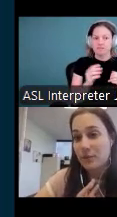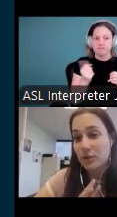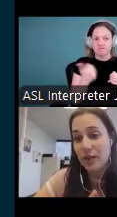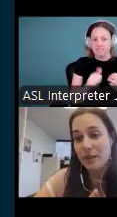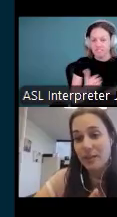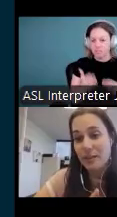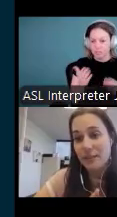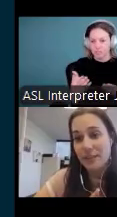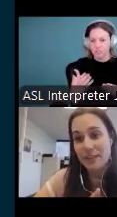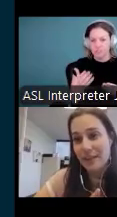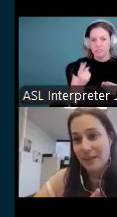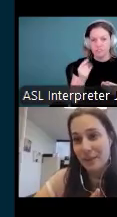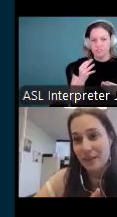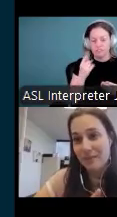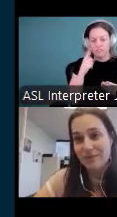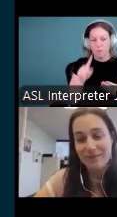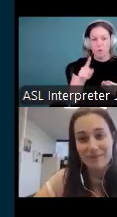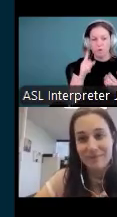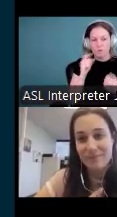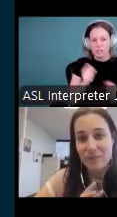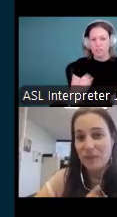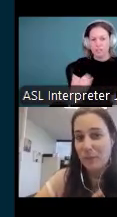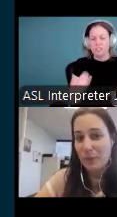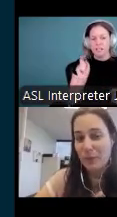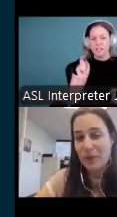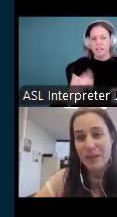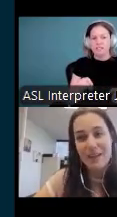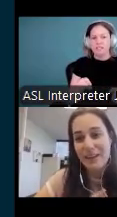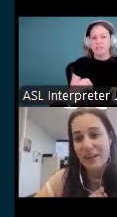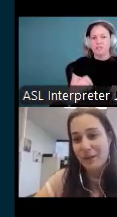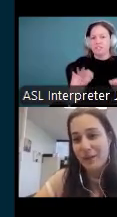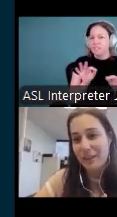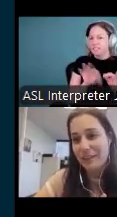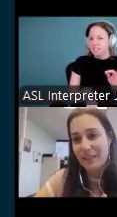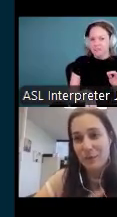strategies, it's got to be simple and realistic, with